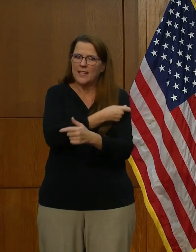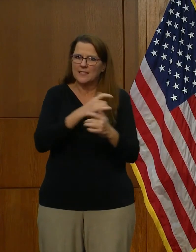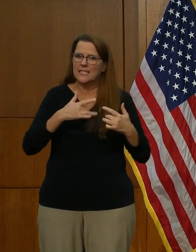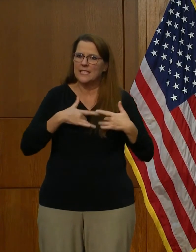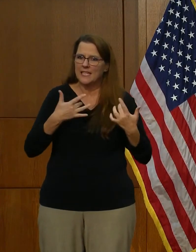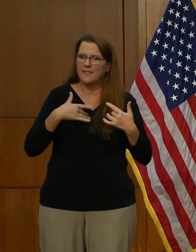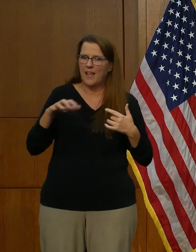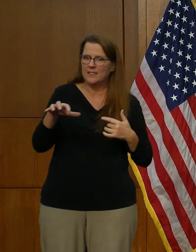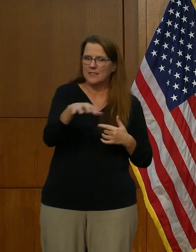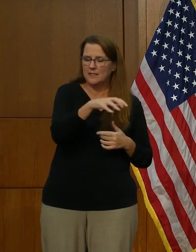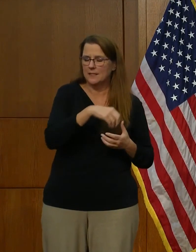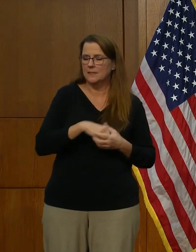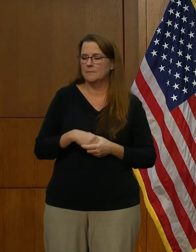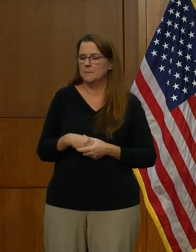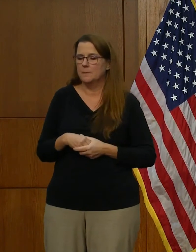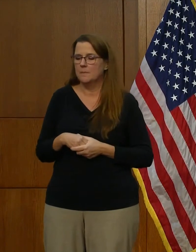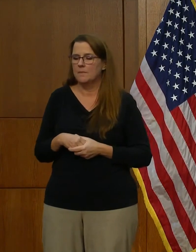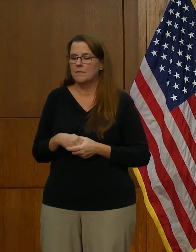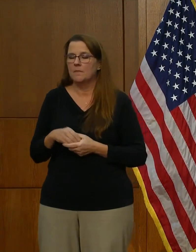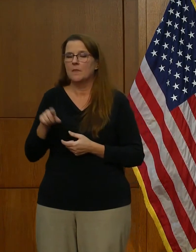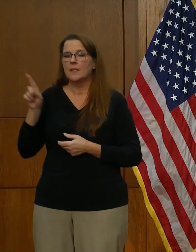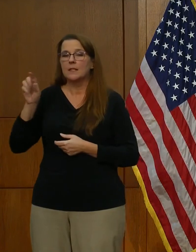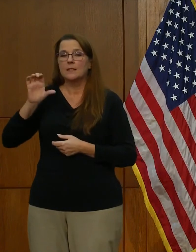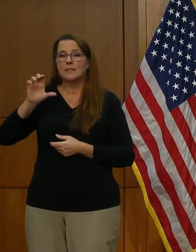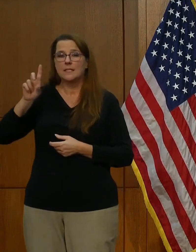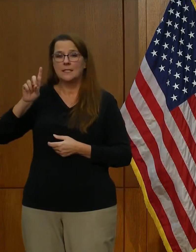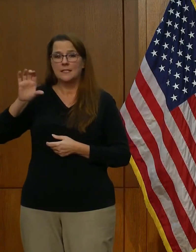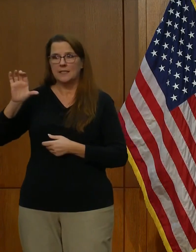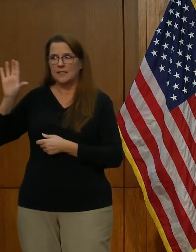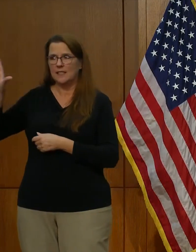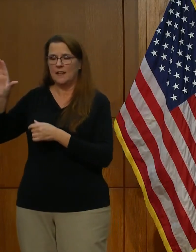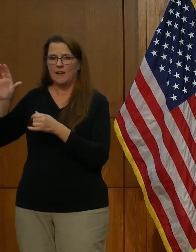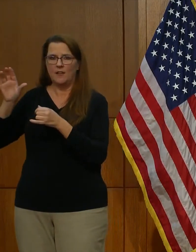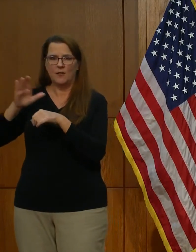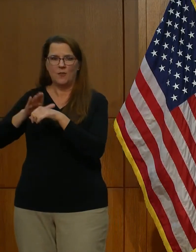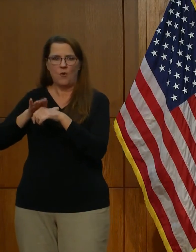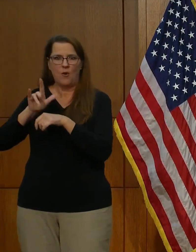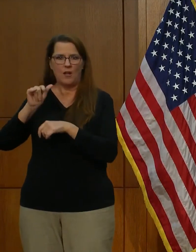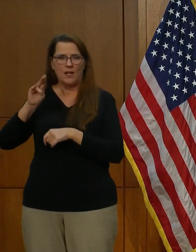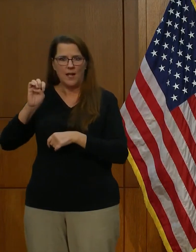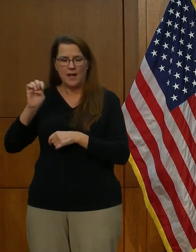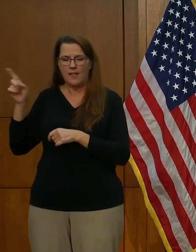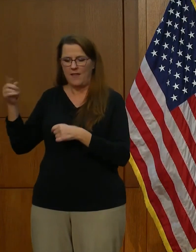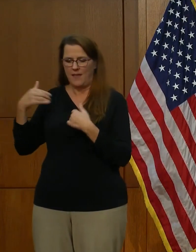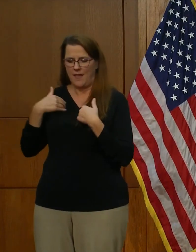FROM VACCINES. THERE IS AT THE